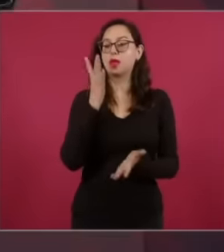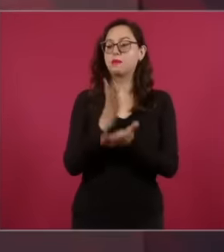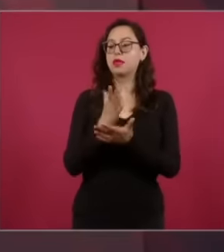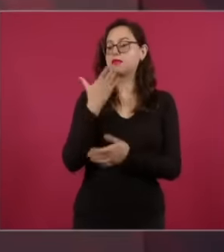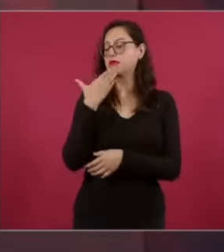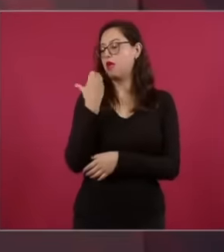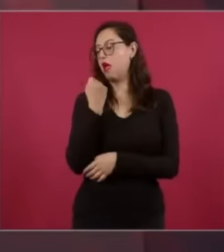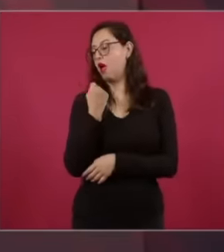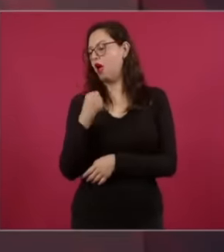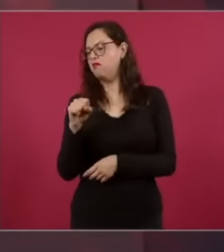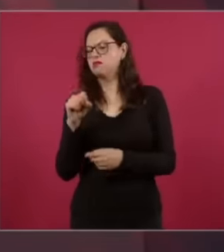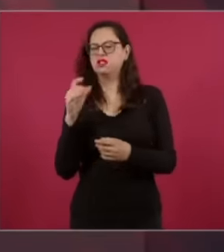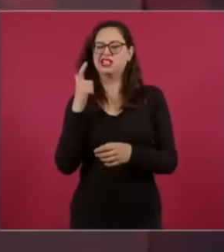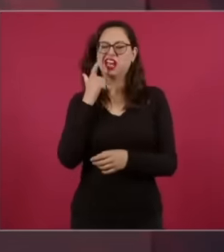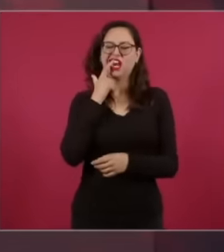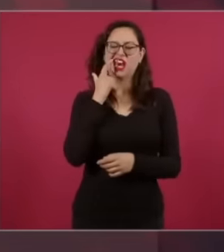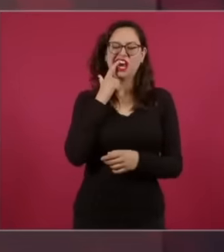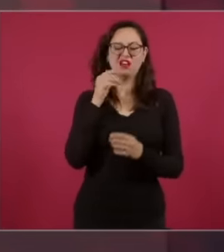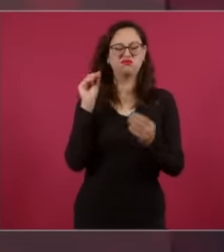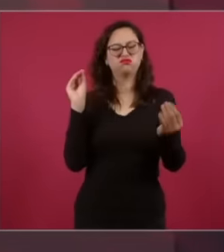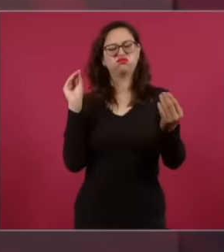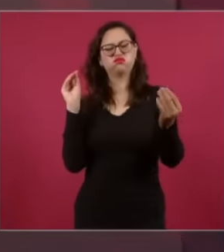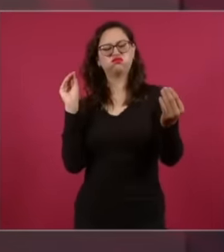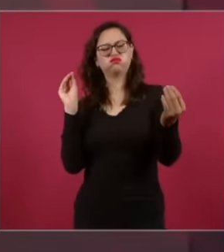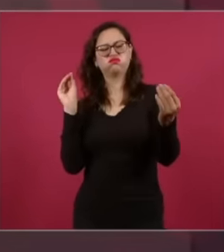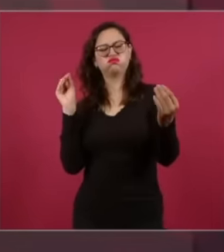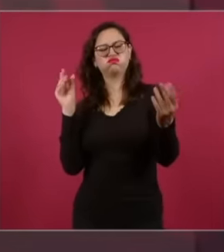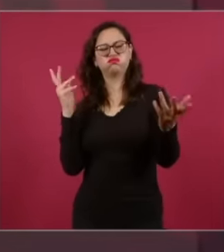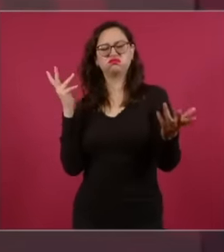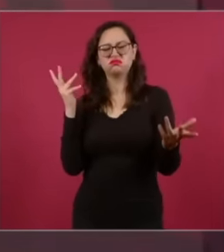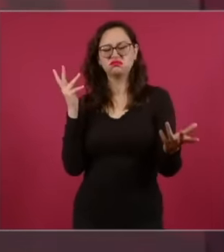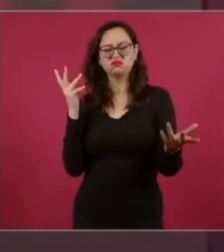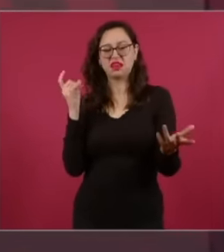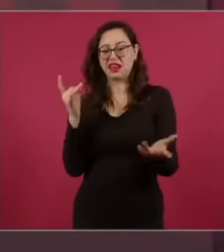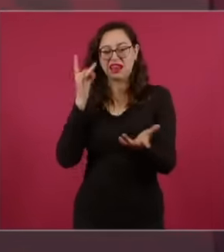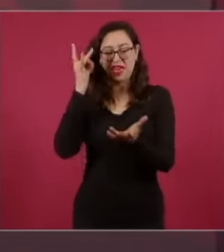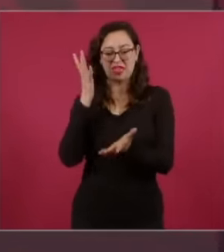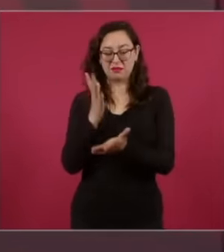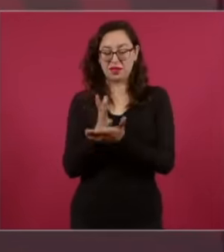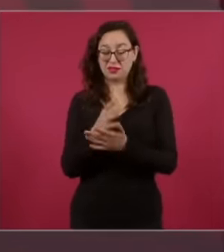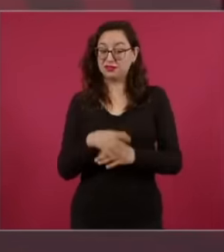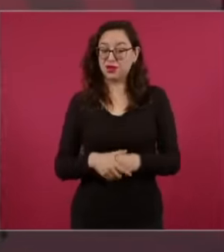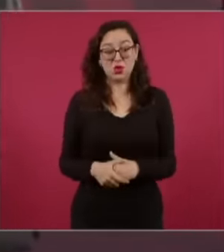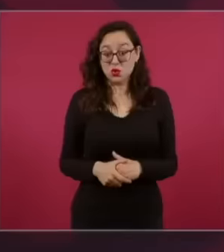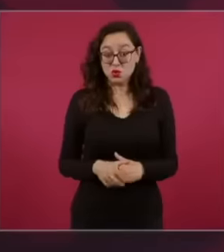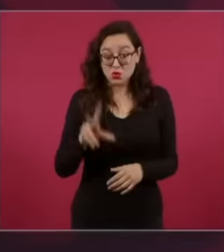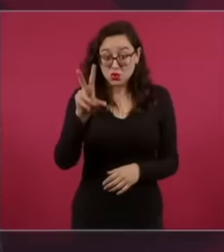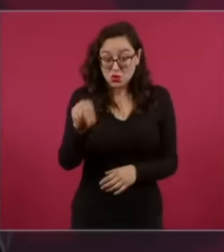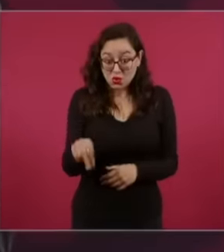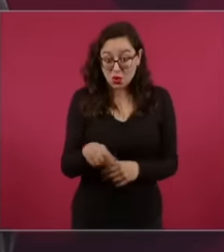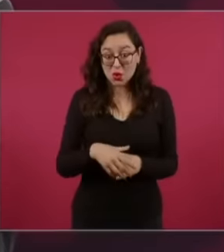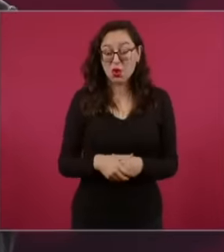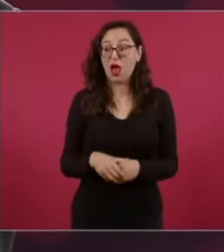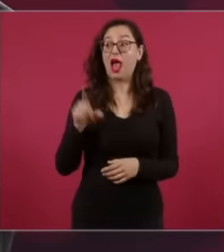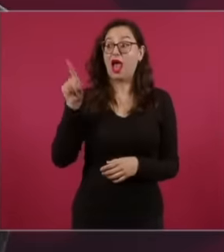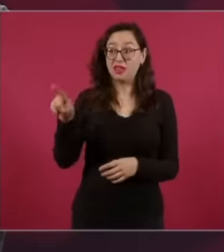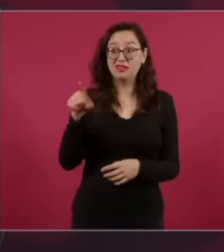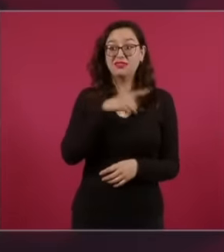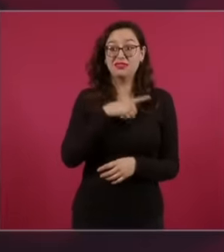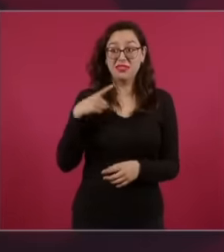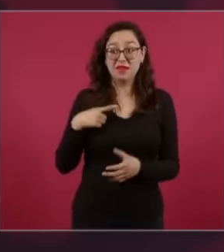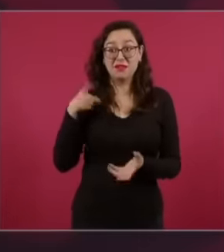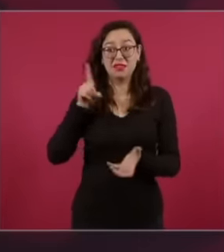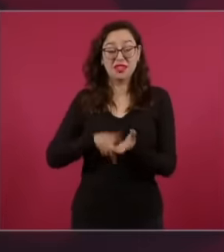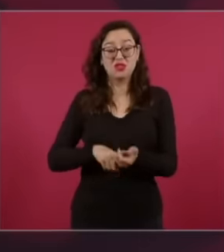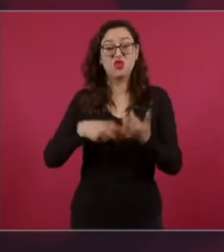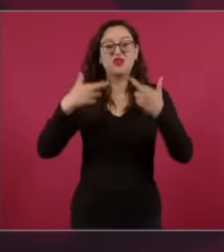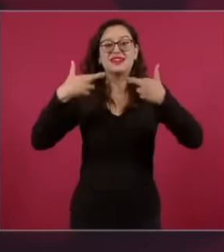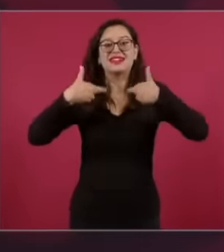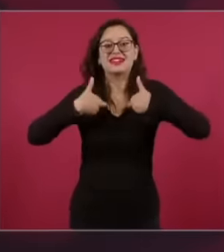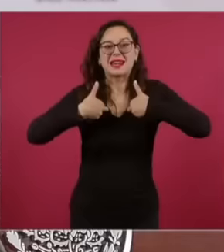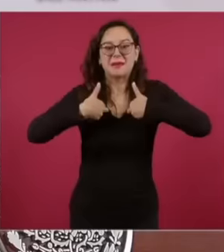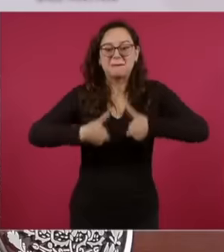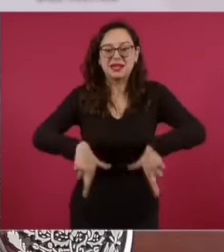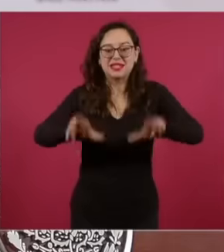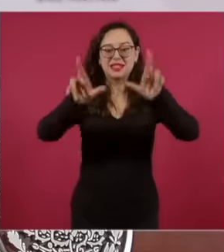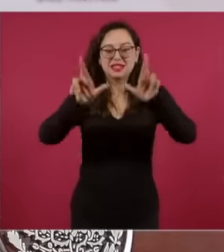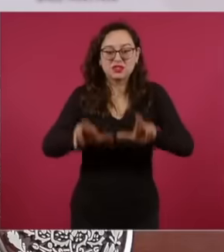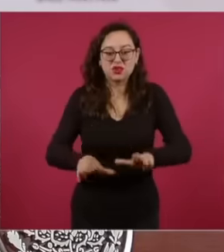parliamentarians don't have to go, those who really represent the people